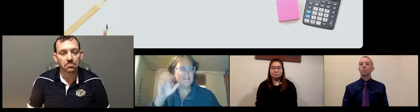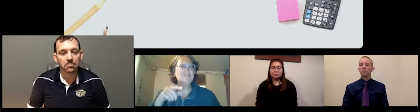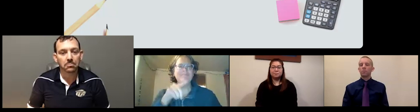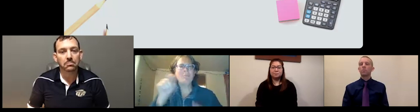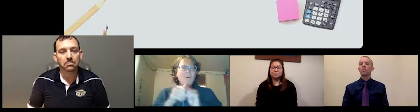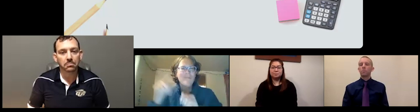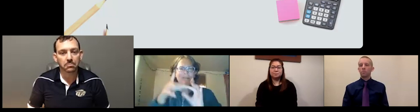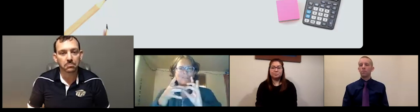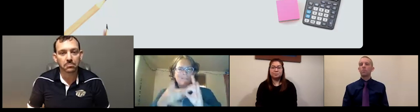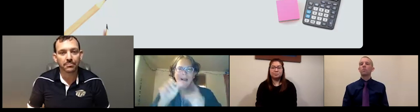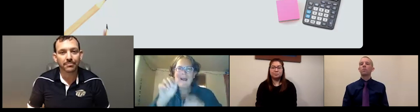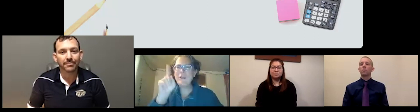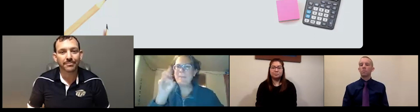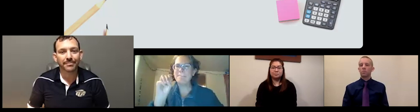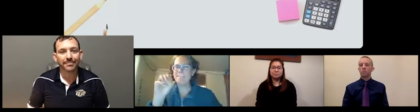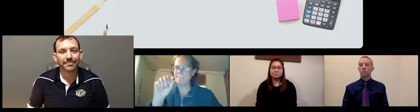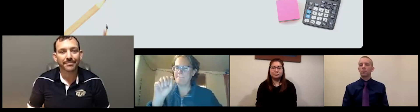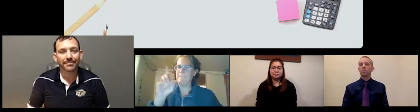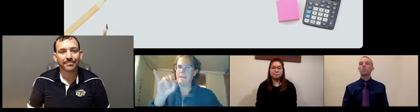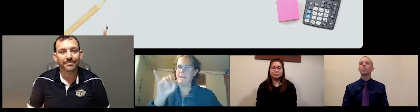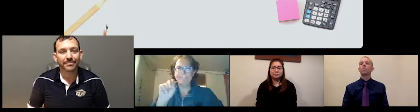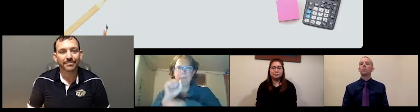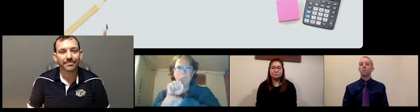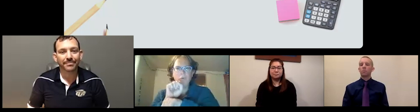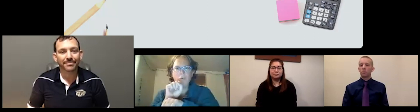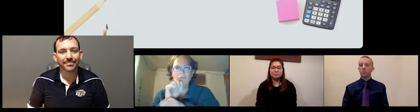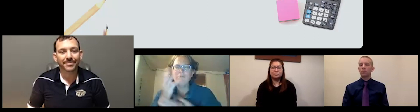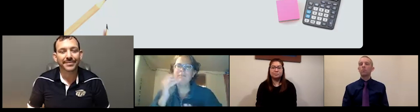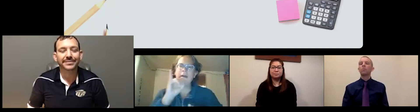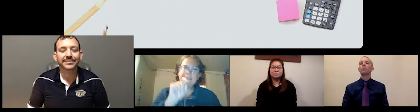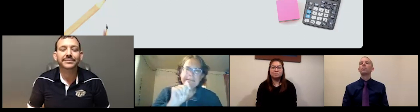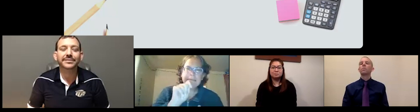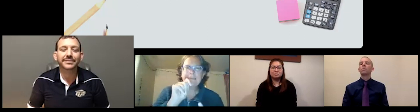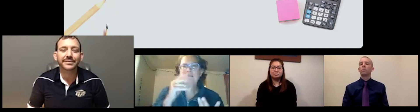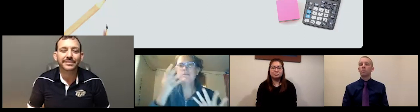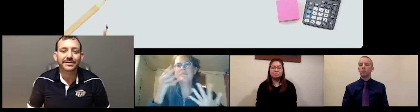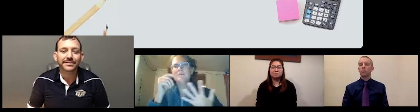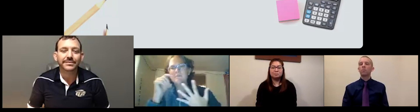Most of them do admin work, IT, and other things.